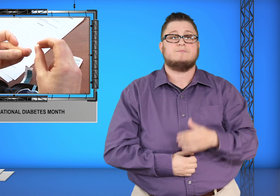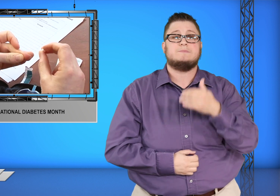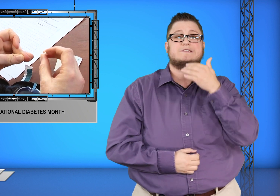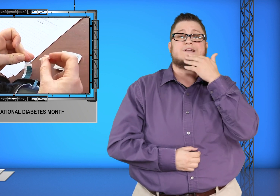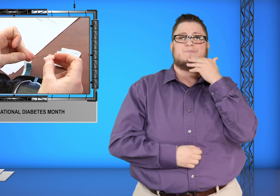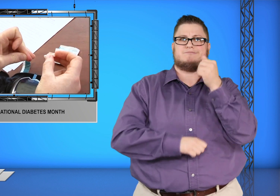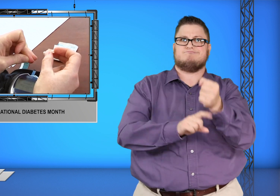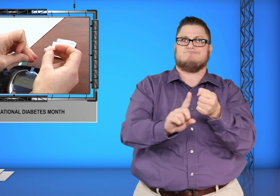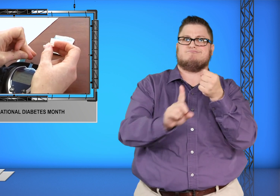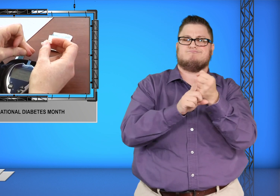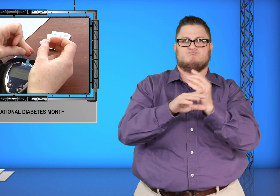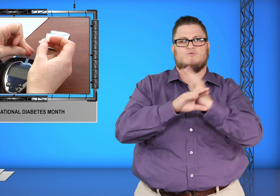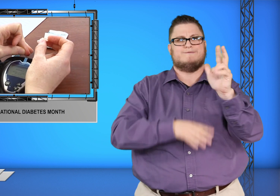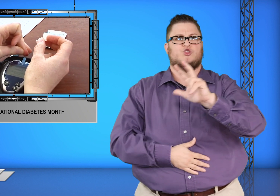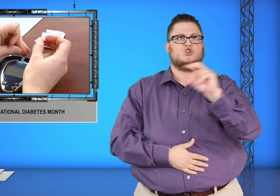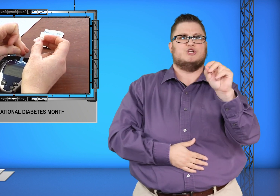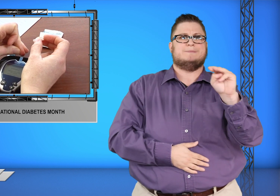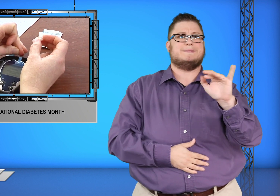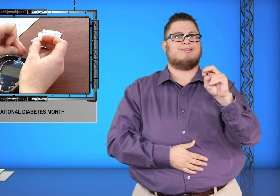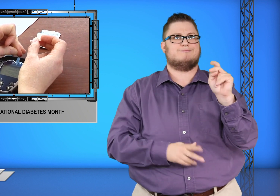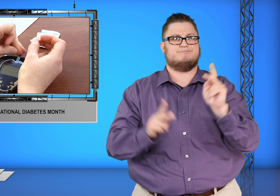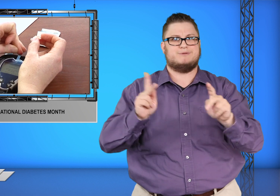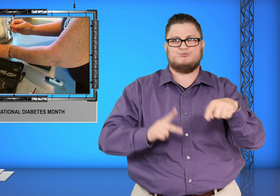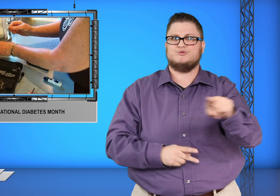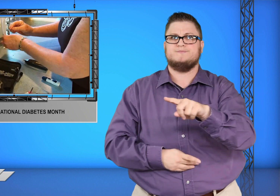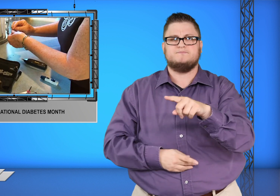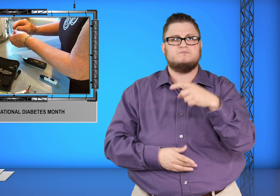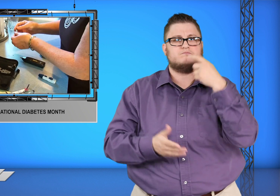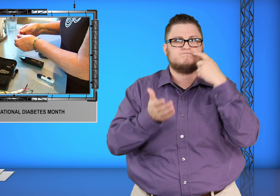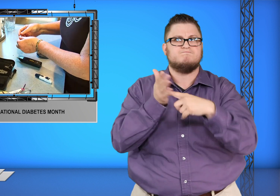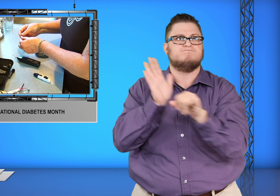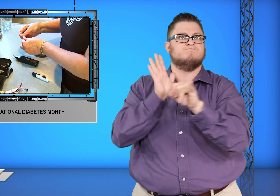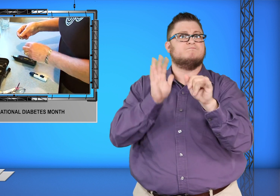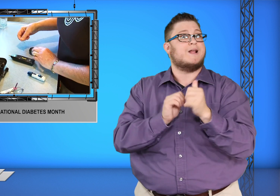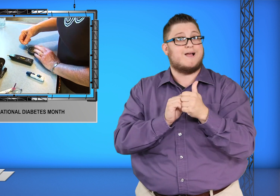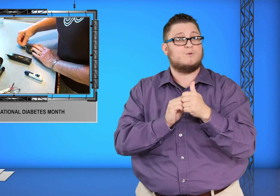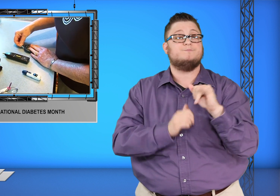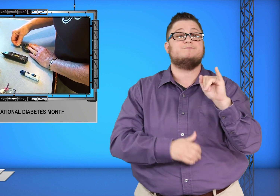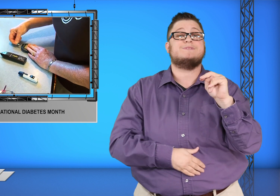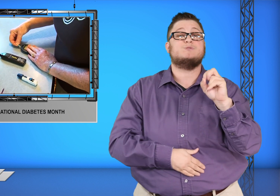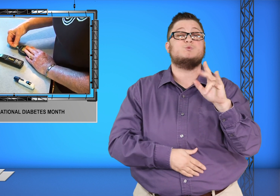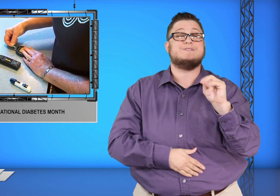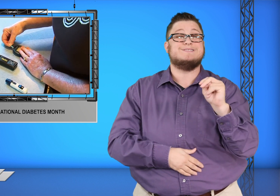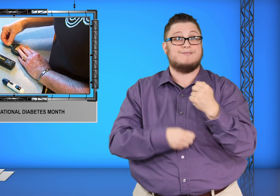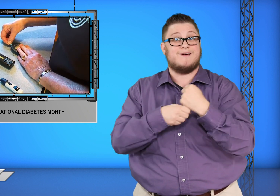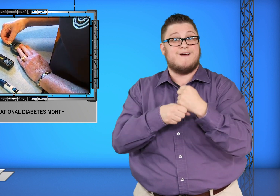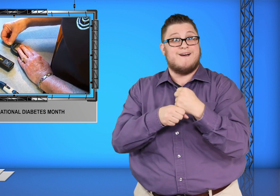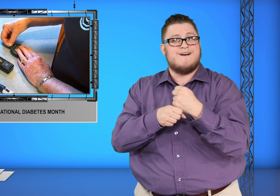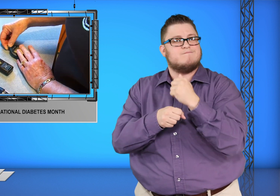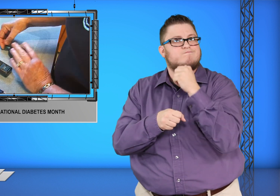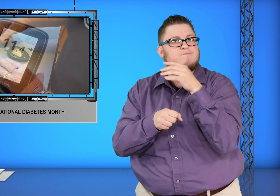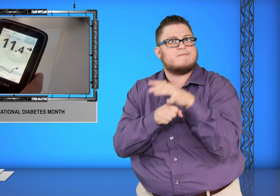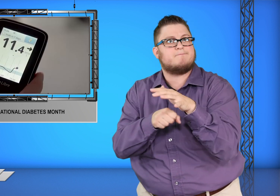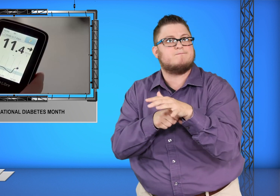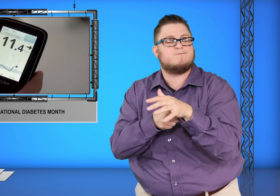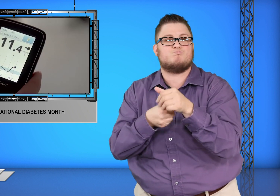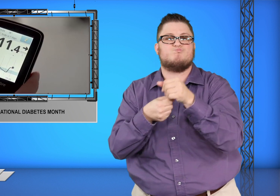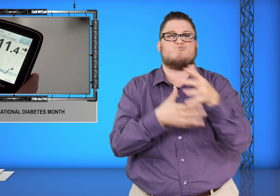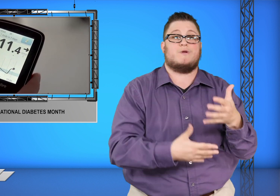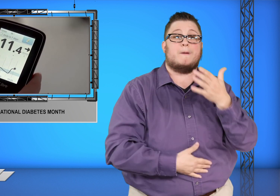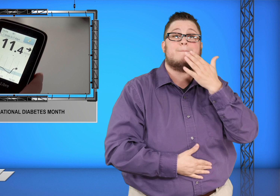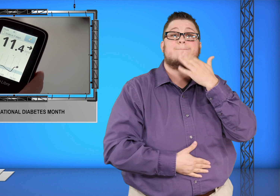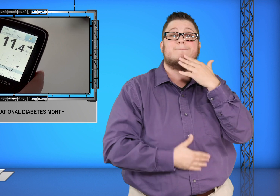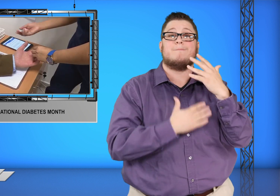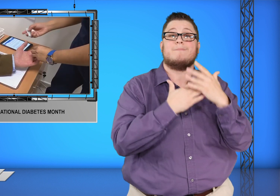Diabetes impacts more than 30 million people, and it's characterized by high levels of blood